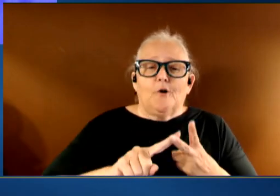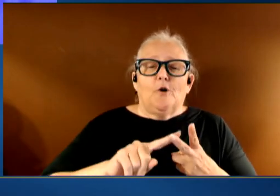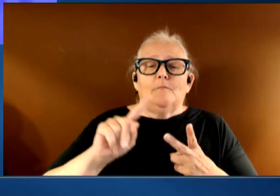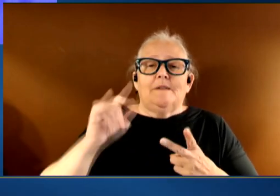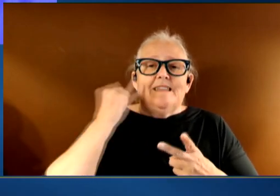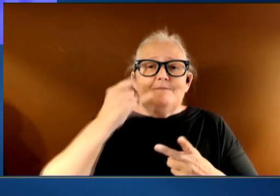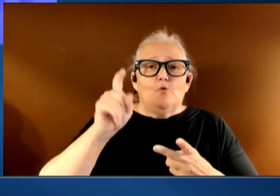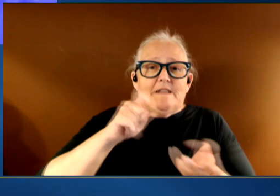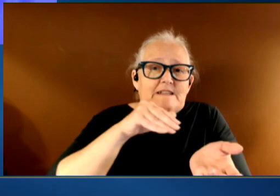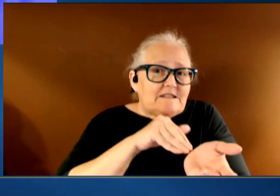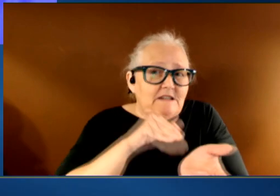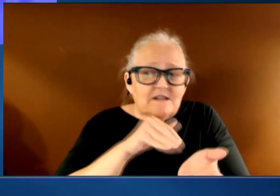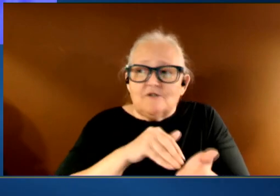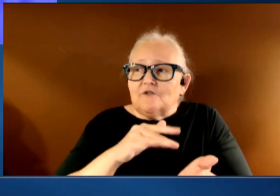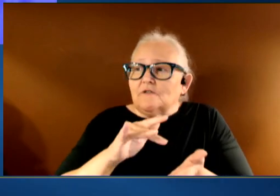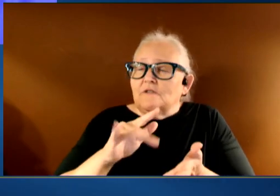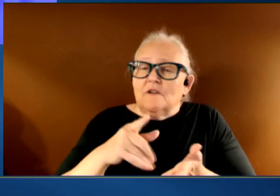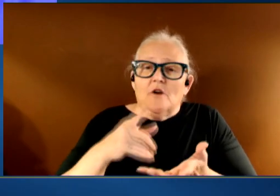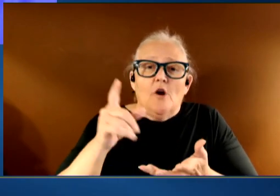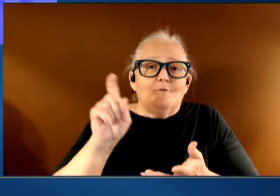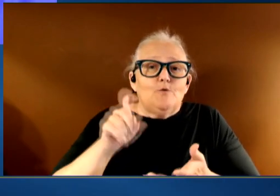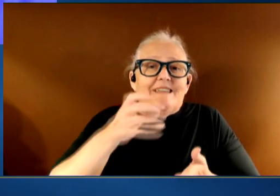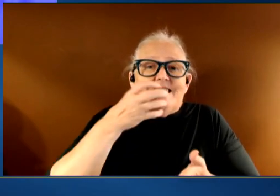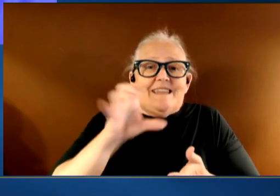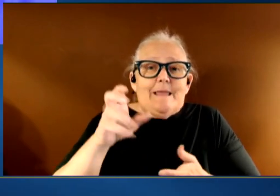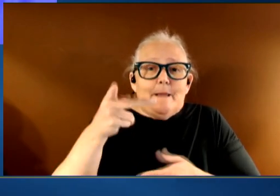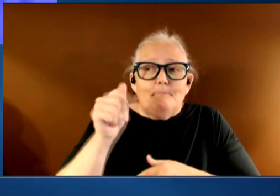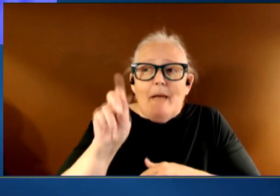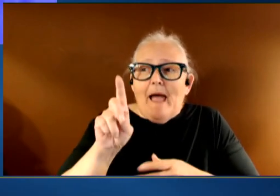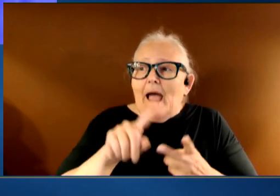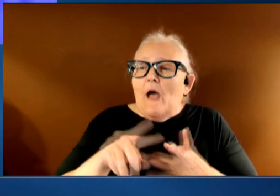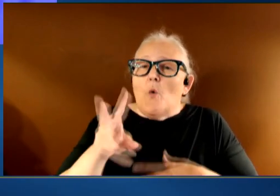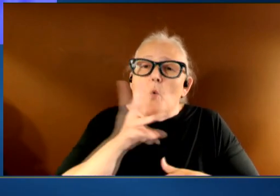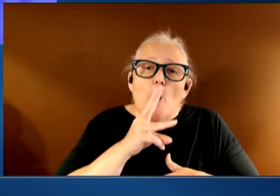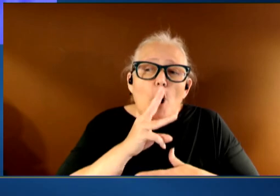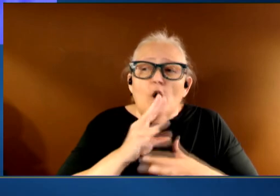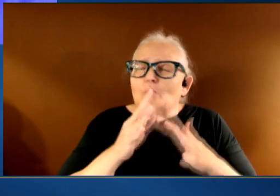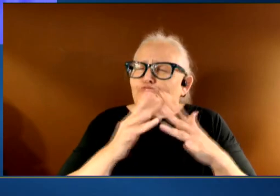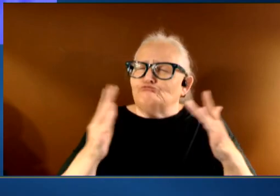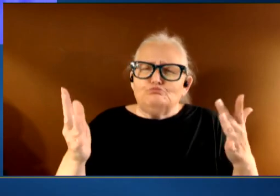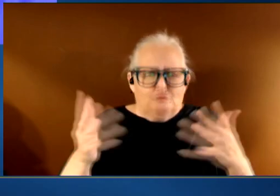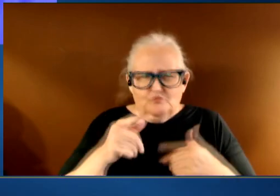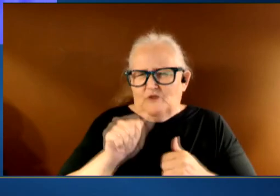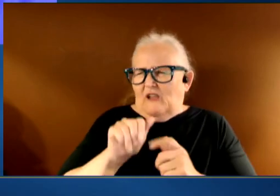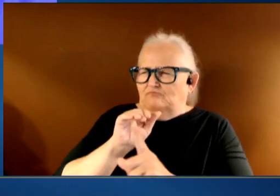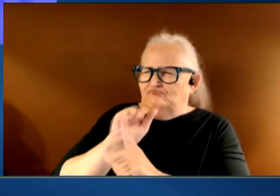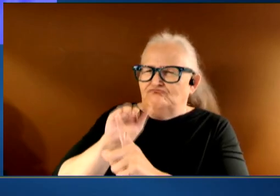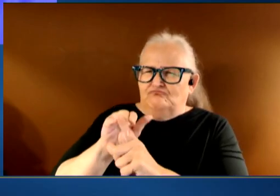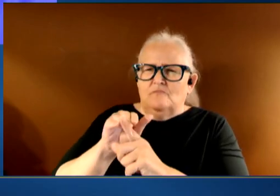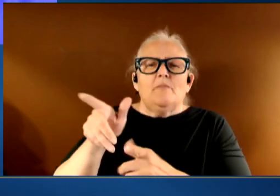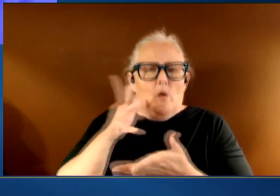accessing heating pads, water, and so forth. Just flag them down, and they are there to help.